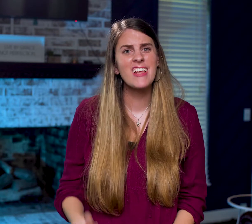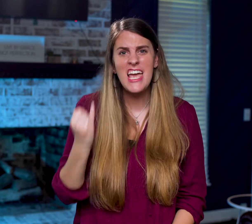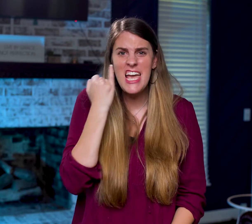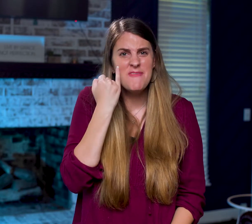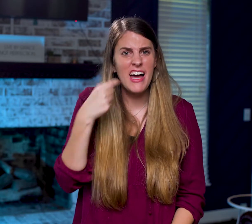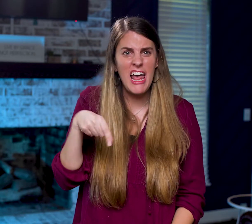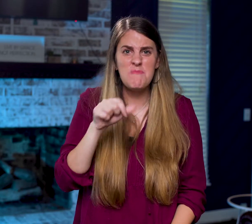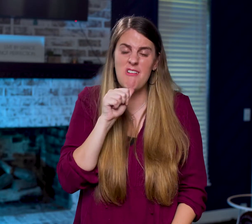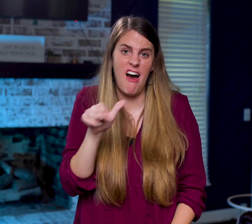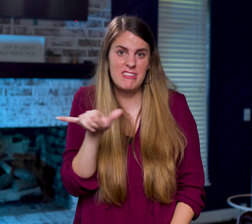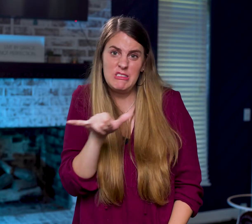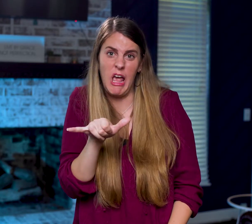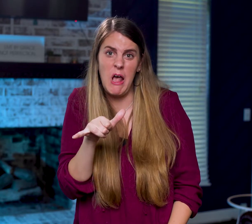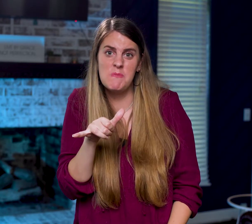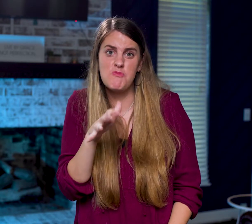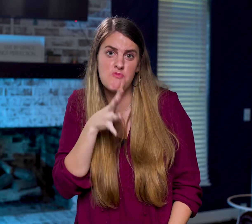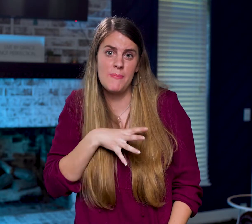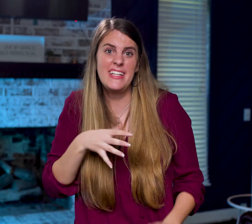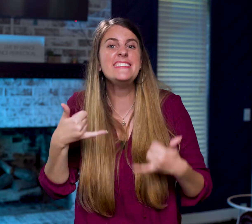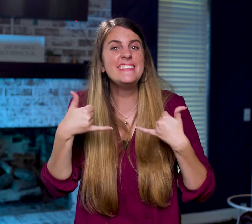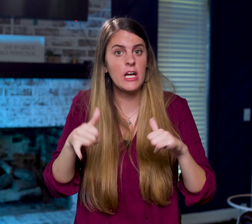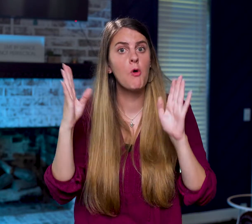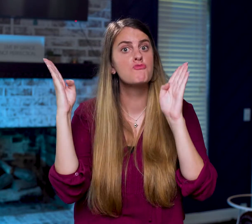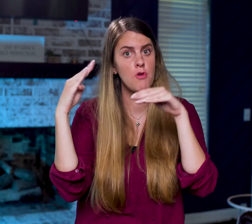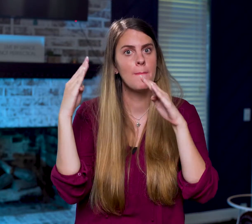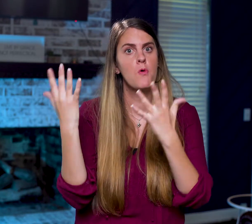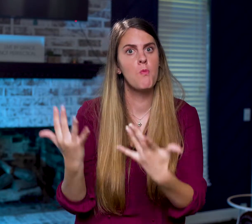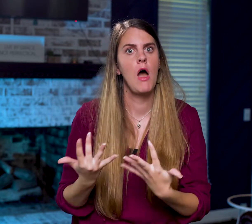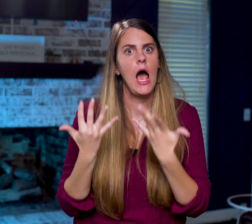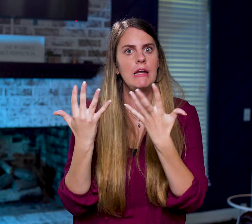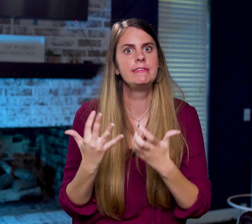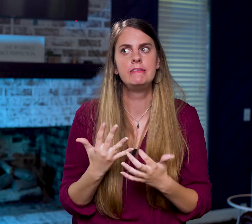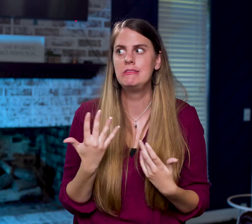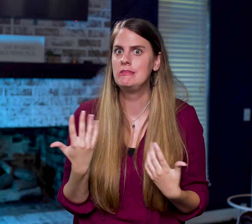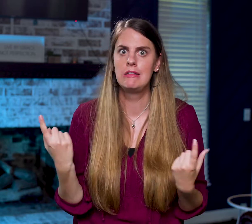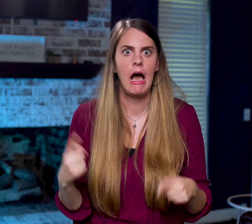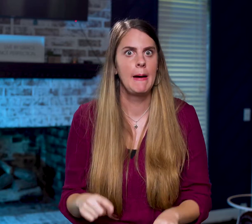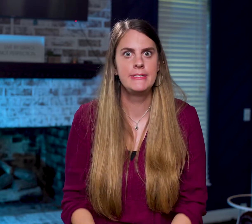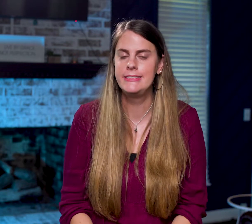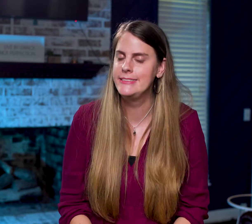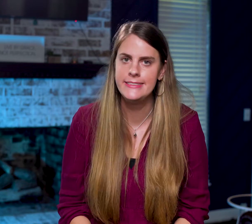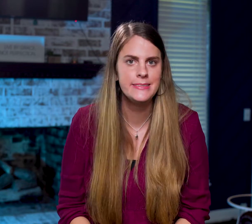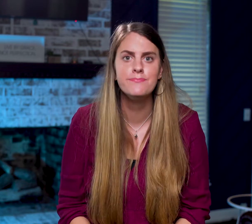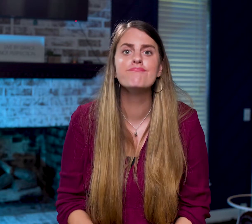And even if they aren’t the same women, this is still trouble waiting to happen.